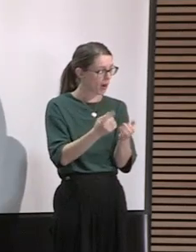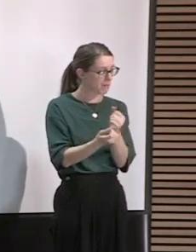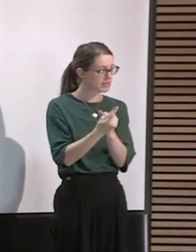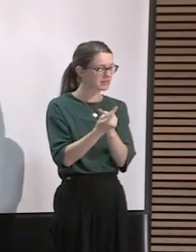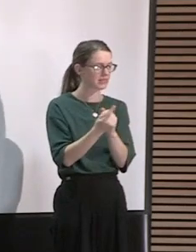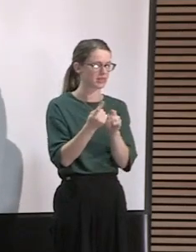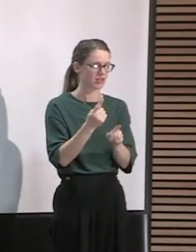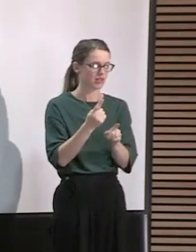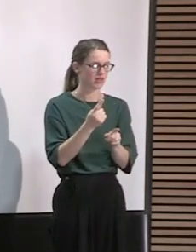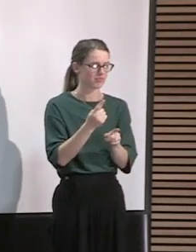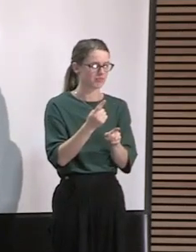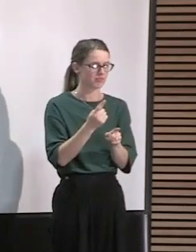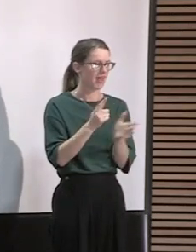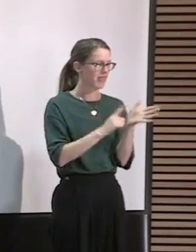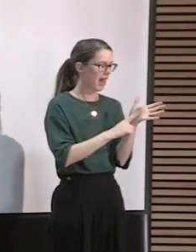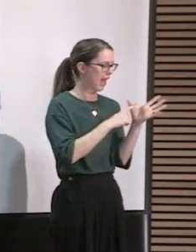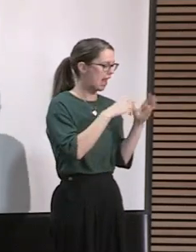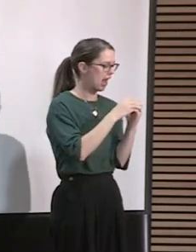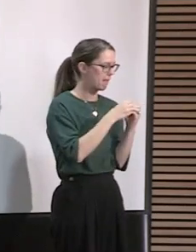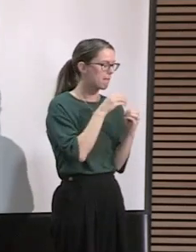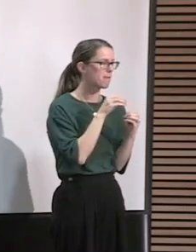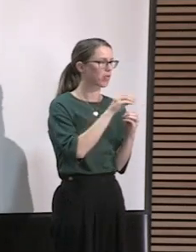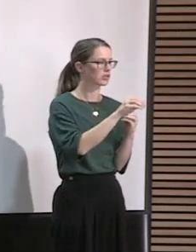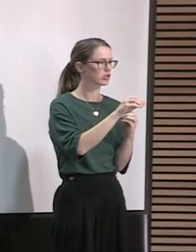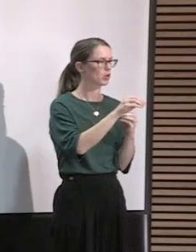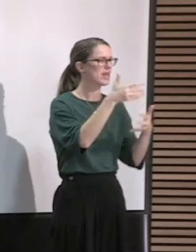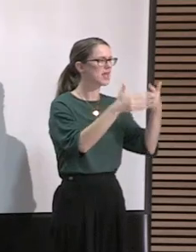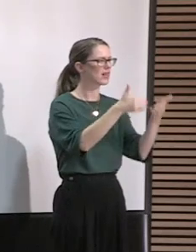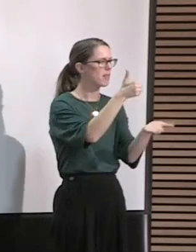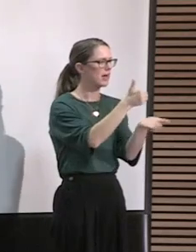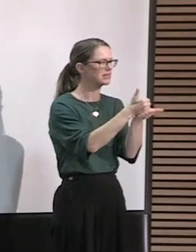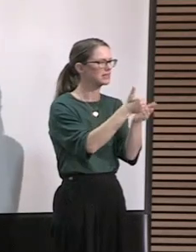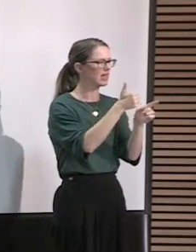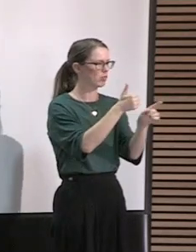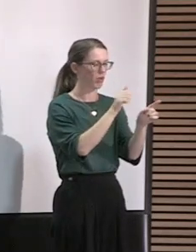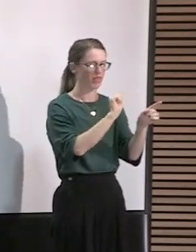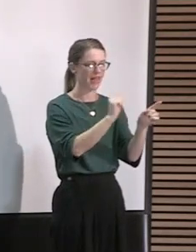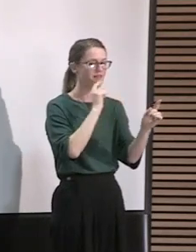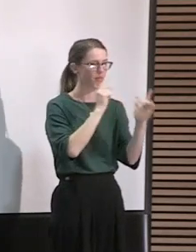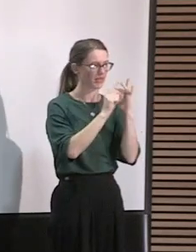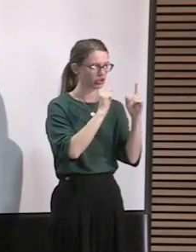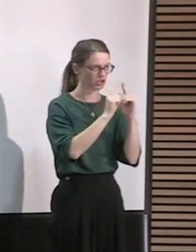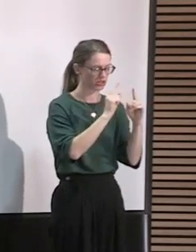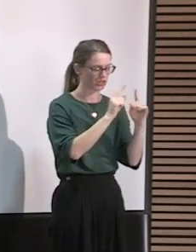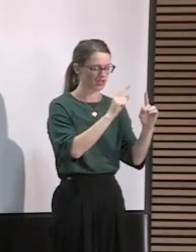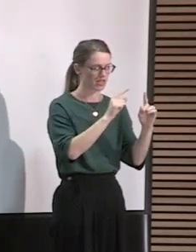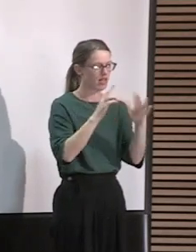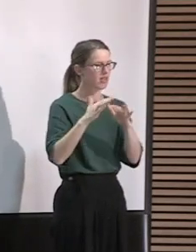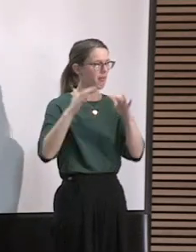important to clarify what does happen if someone gets tested and there's a positive result. That result is notified directly from the laboratory